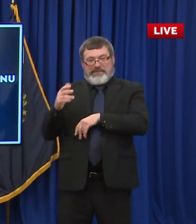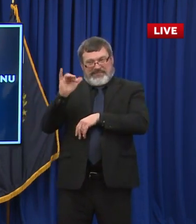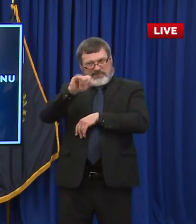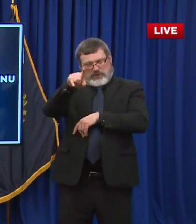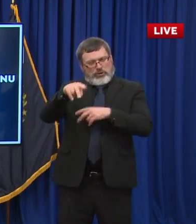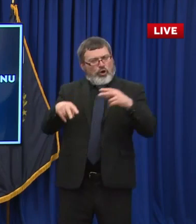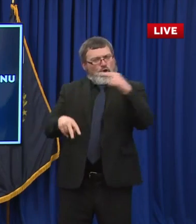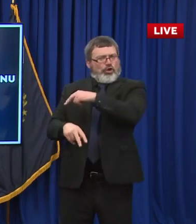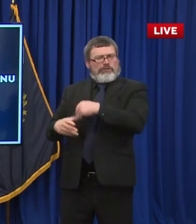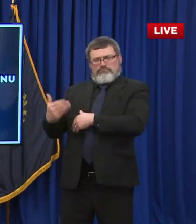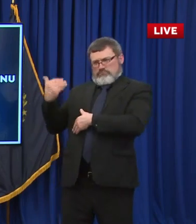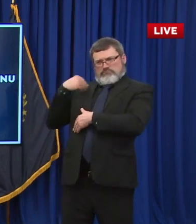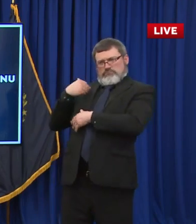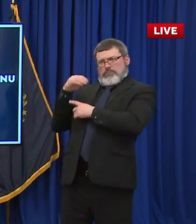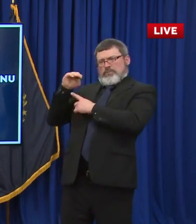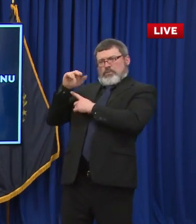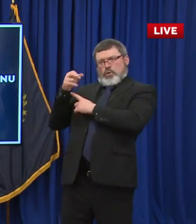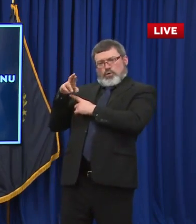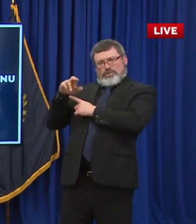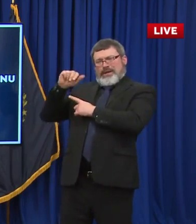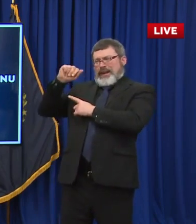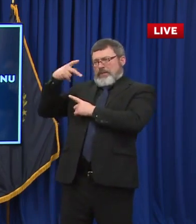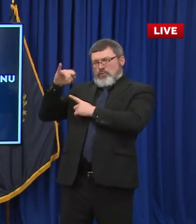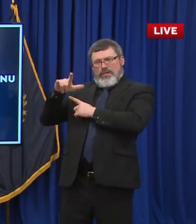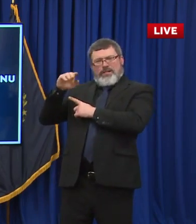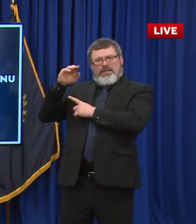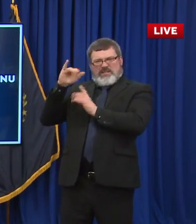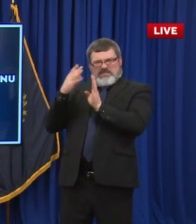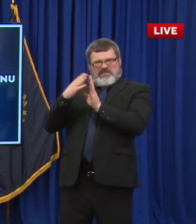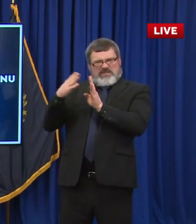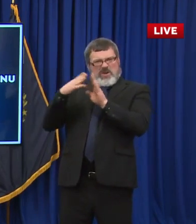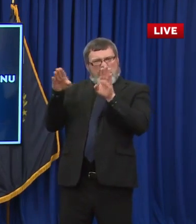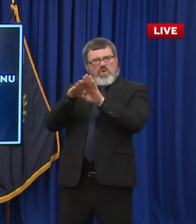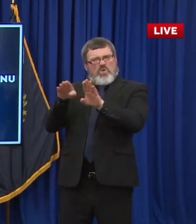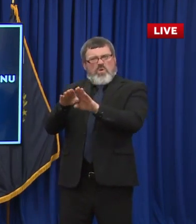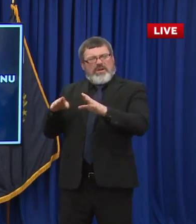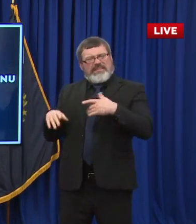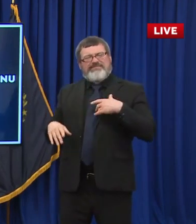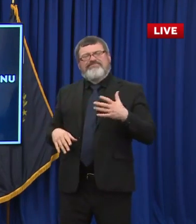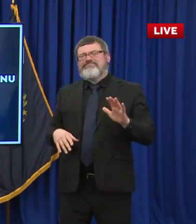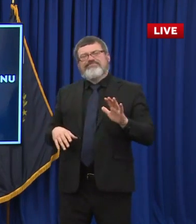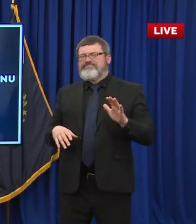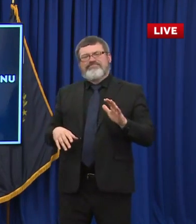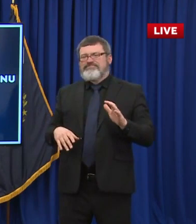EFFECTS OF THAT. WE HAD TO DO IT IN MARCH AND APRIL, NO DOUBT.